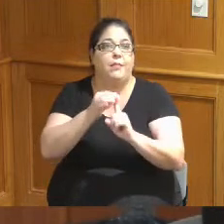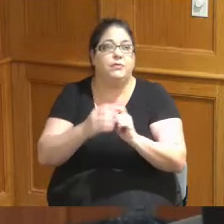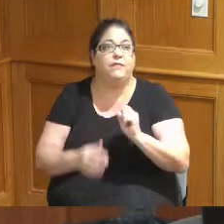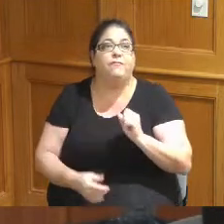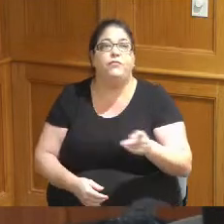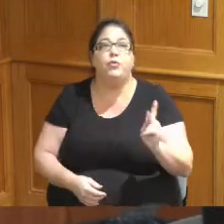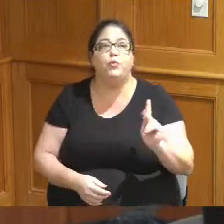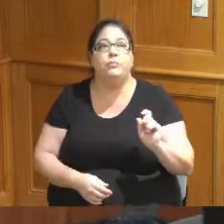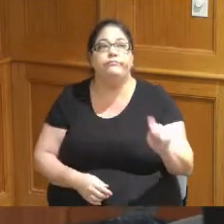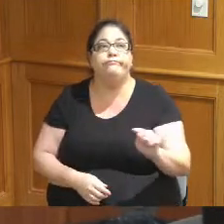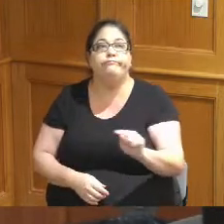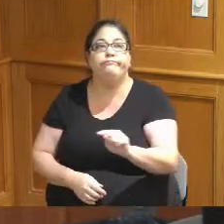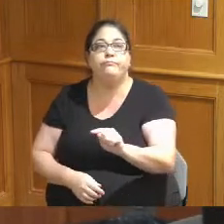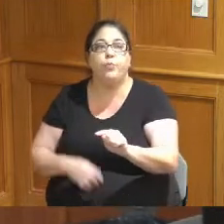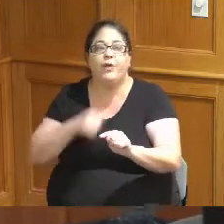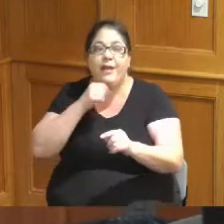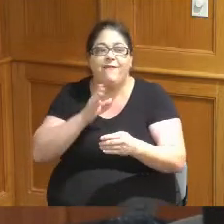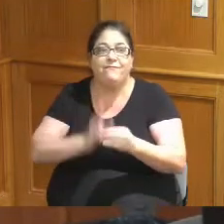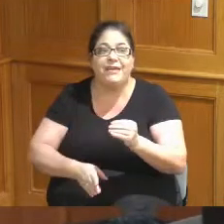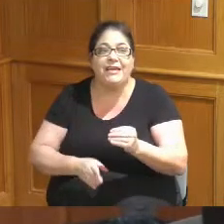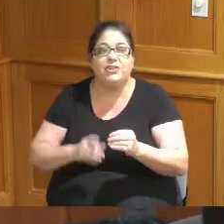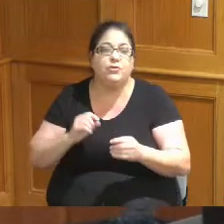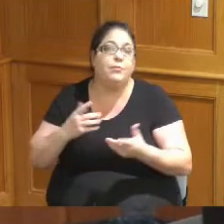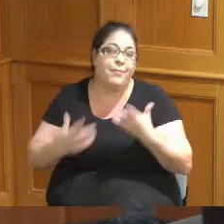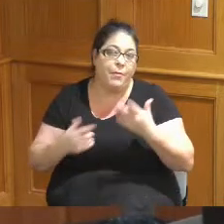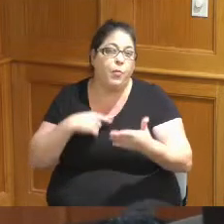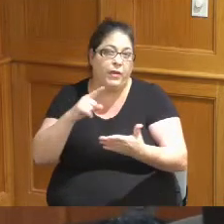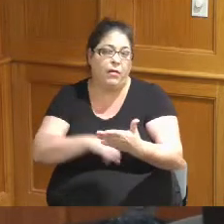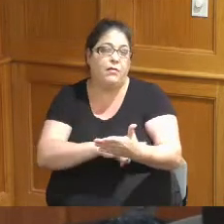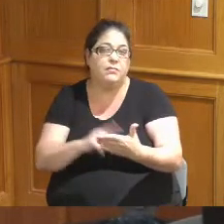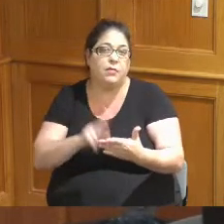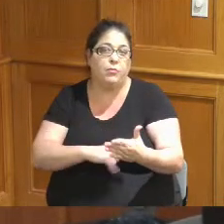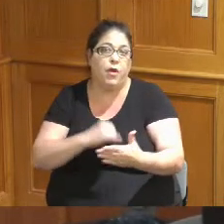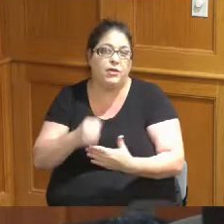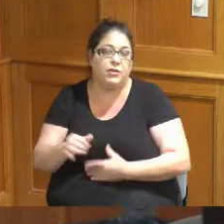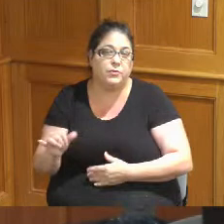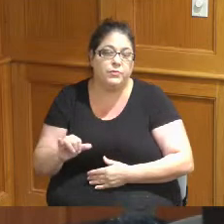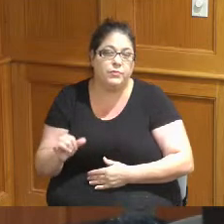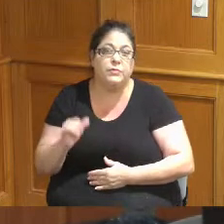we didn't complete construction maybe we canceled the project and there are also some projects where